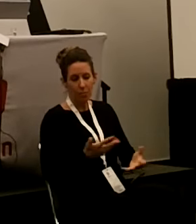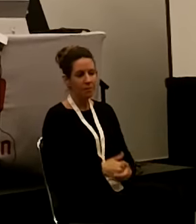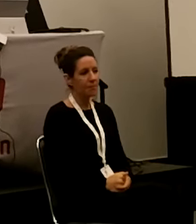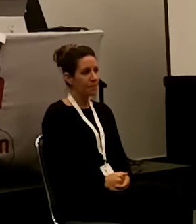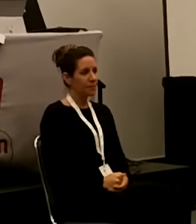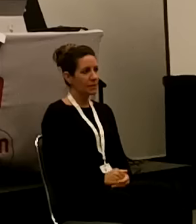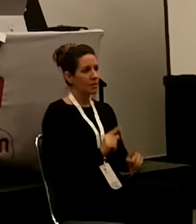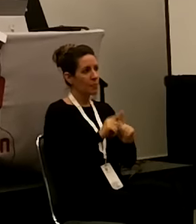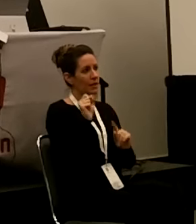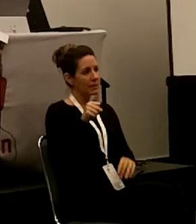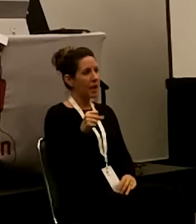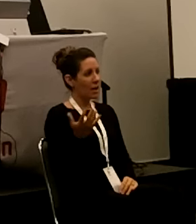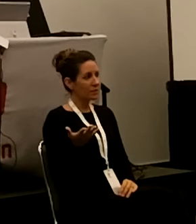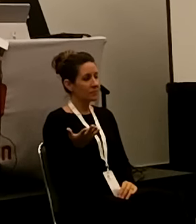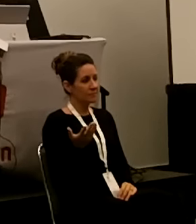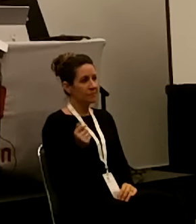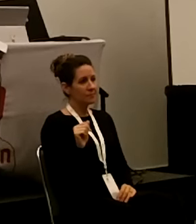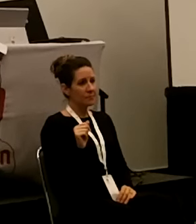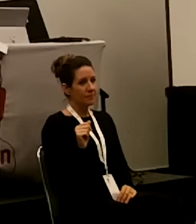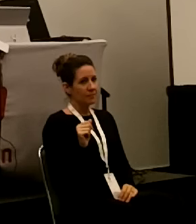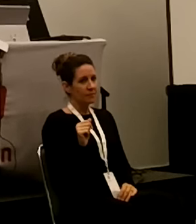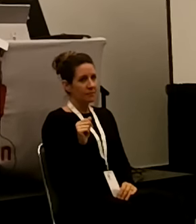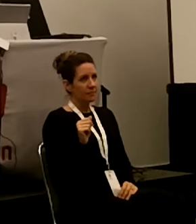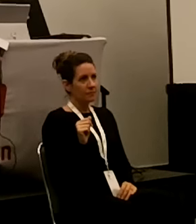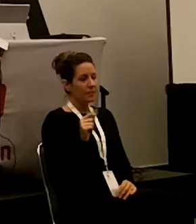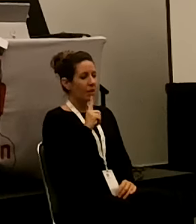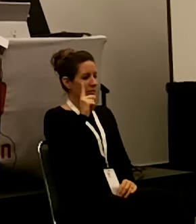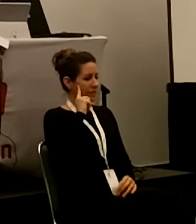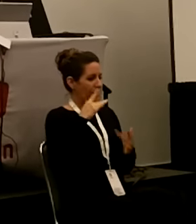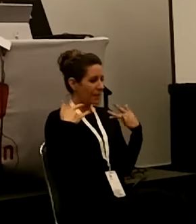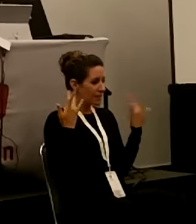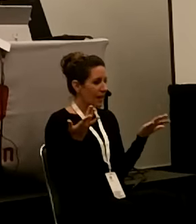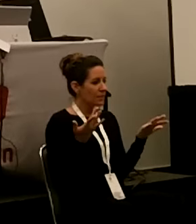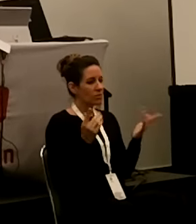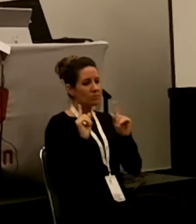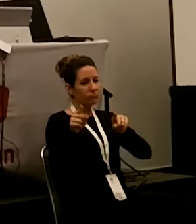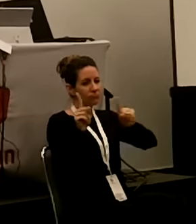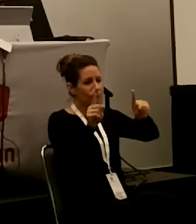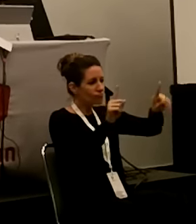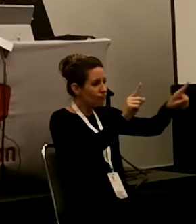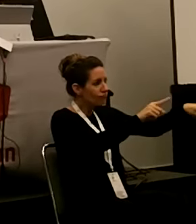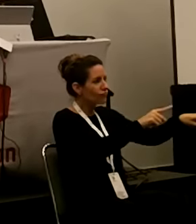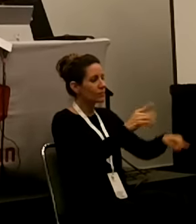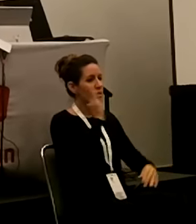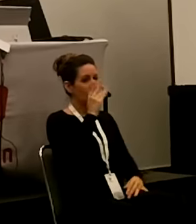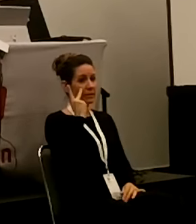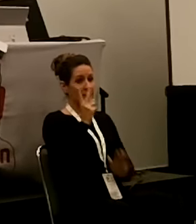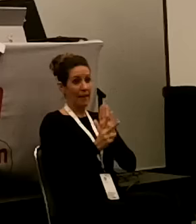But yeah, it's just in certain cities here, deaf events, blah blah blah, go to them and there'll be a video coming up about this,